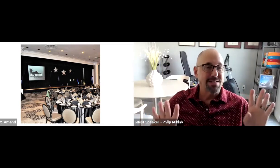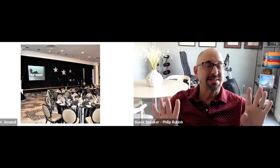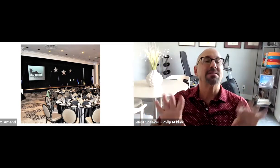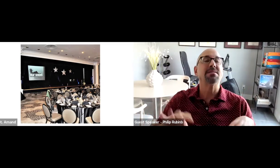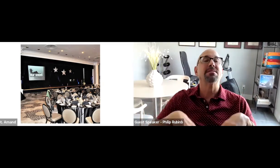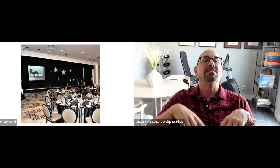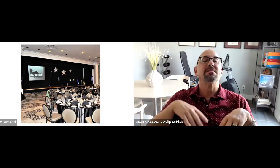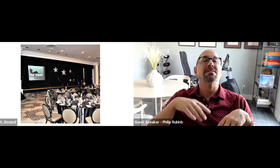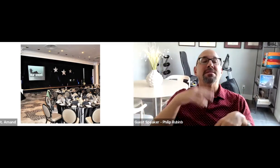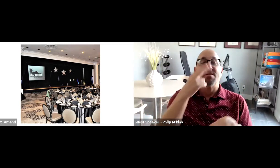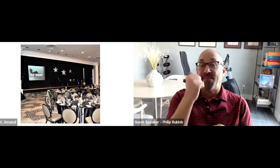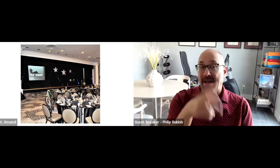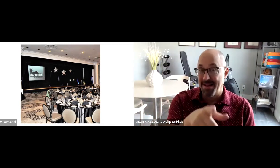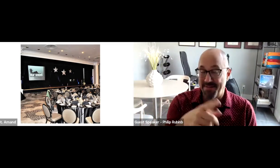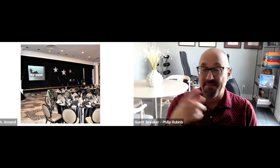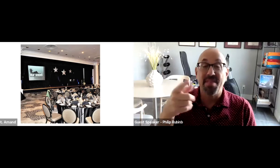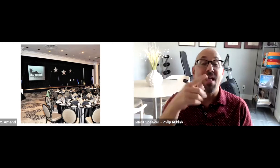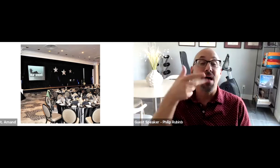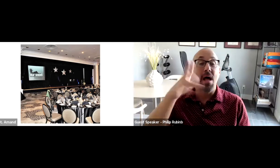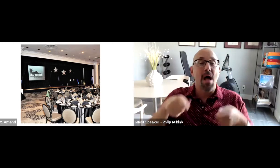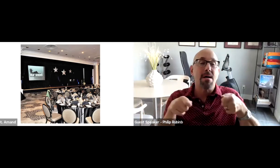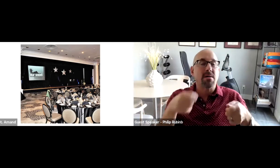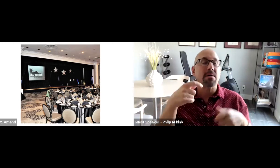and the big beads and an old woman's dress.